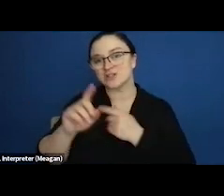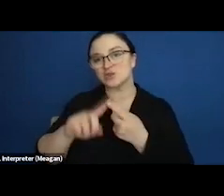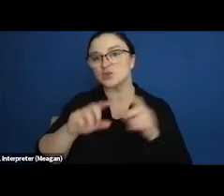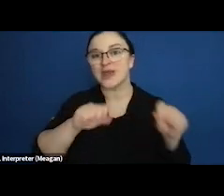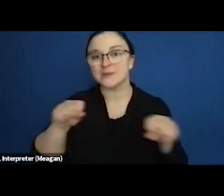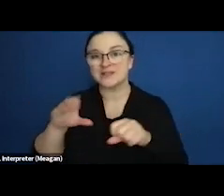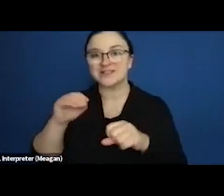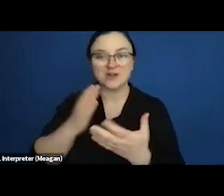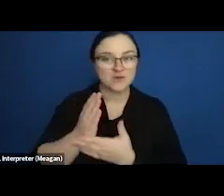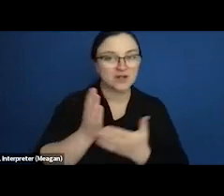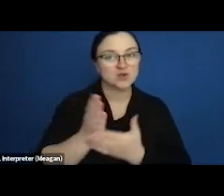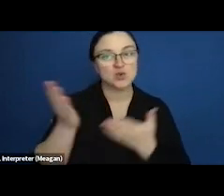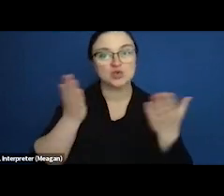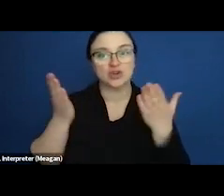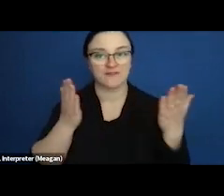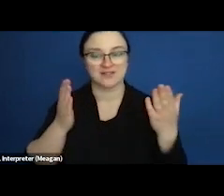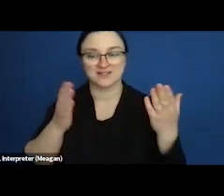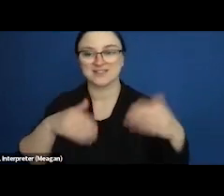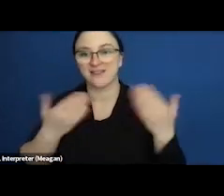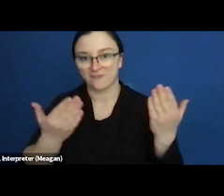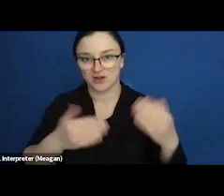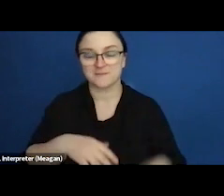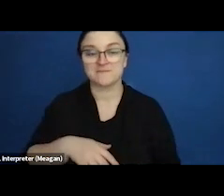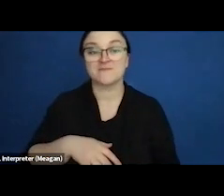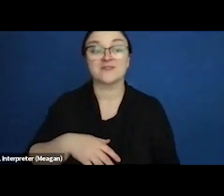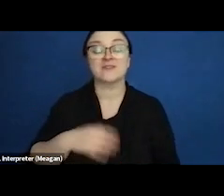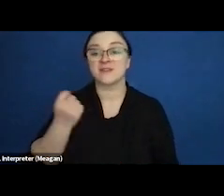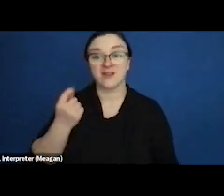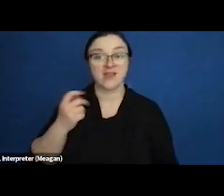through service delivery. Meaning that if you don't...